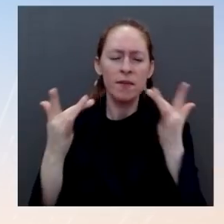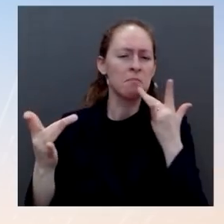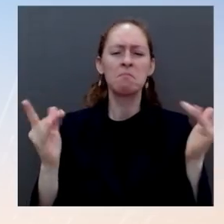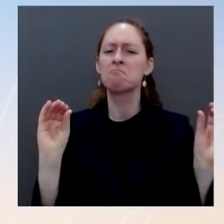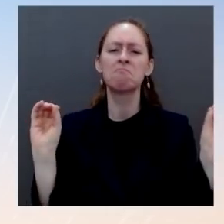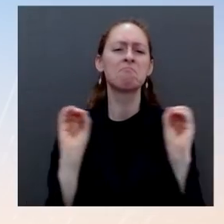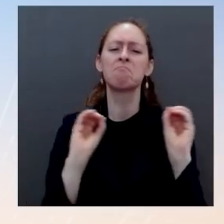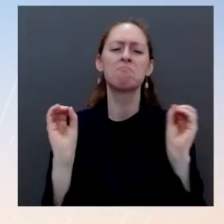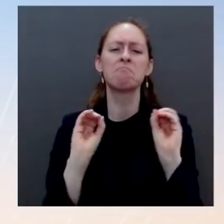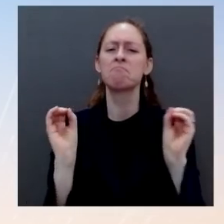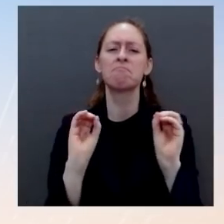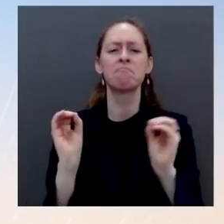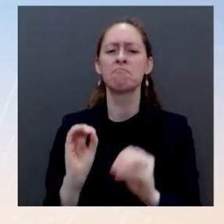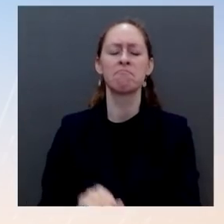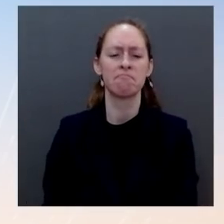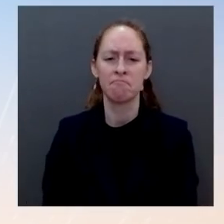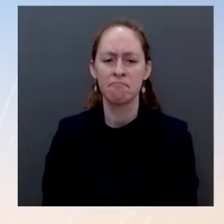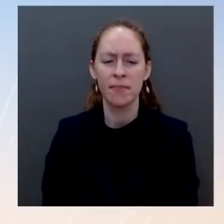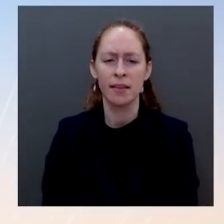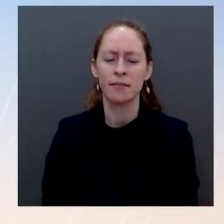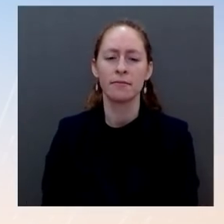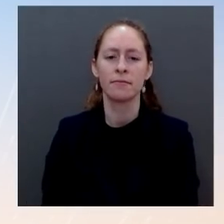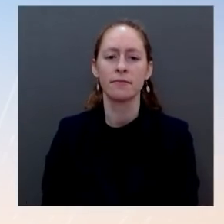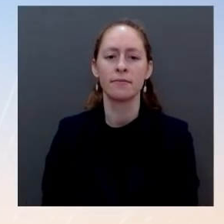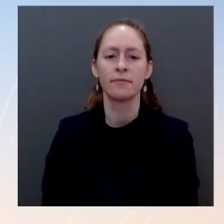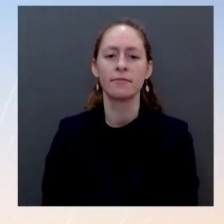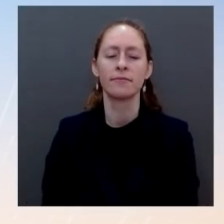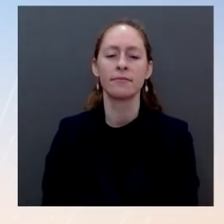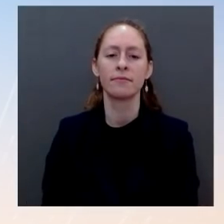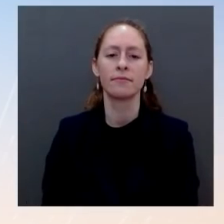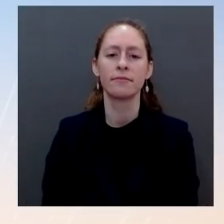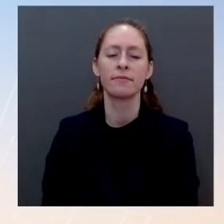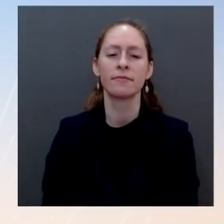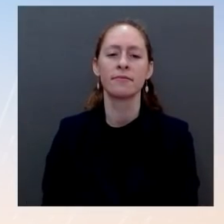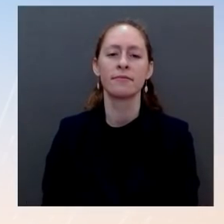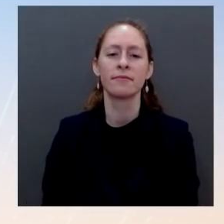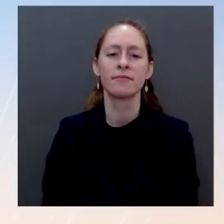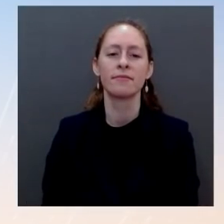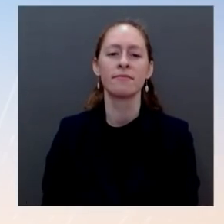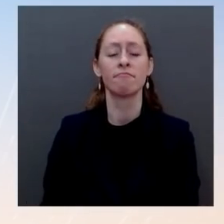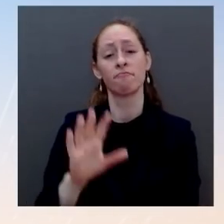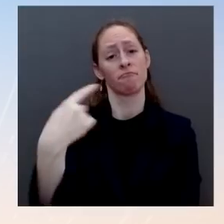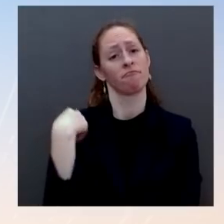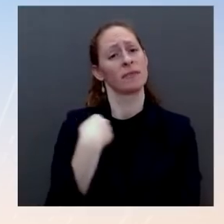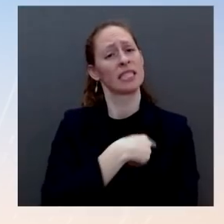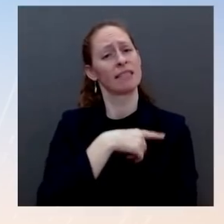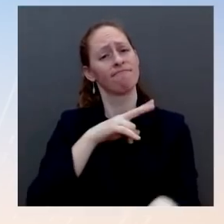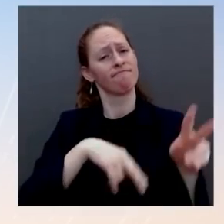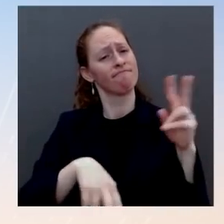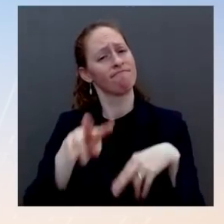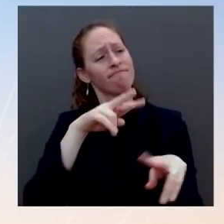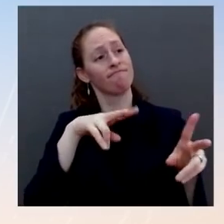and think about what role they want to play in the history books. When their children and grandchildren look at the history books,